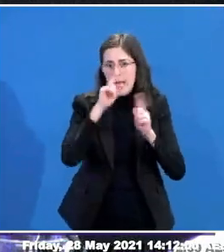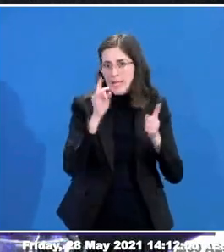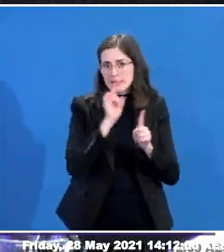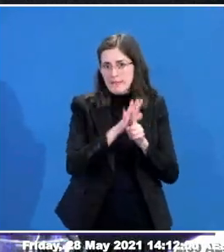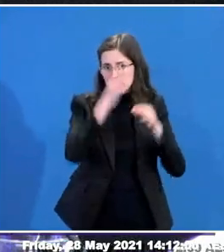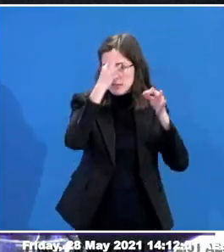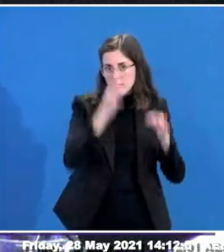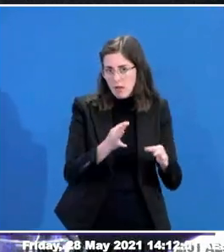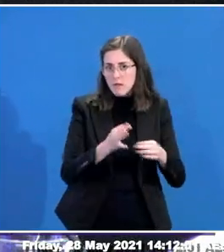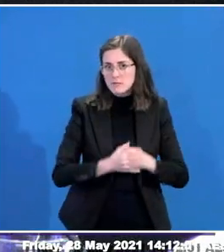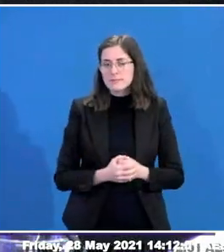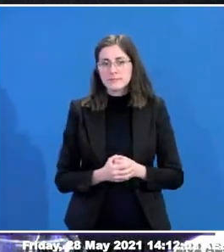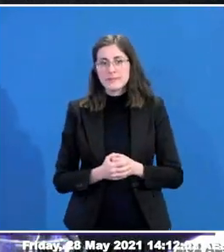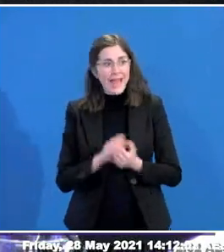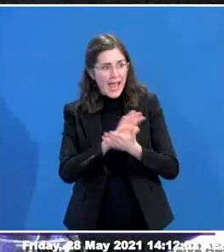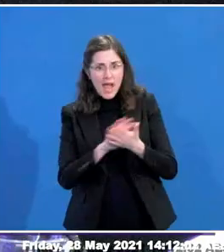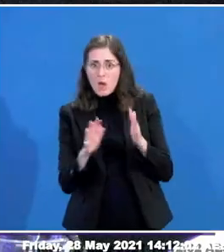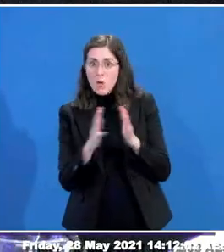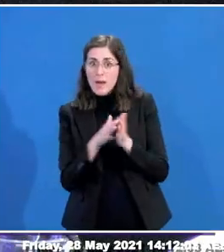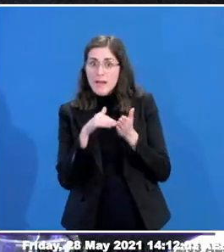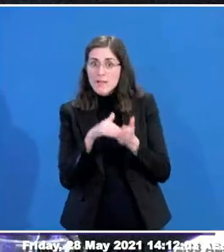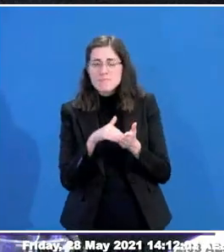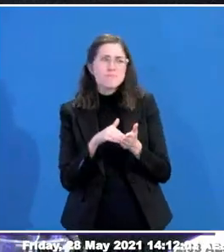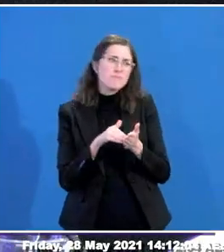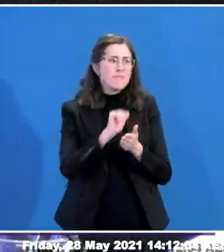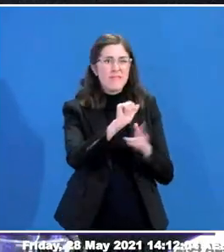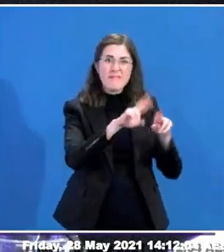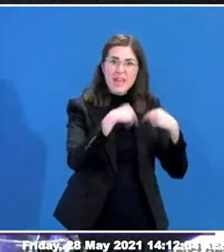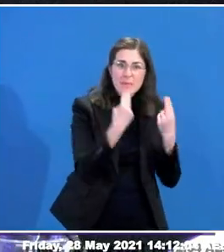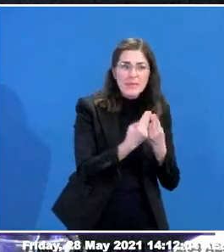For the most part that is provided by their informal support networks.